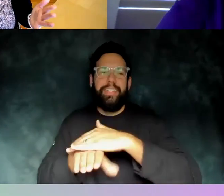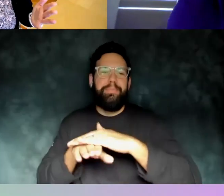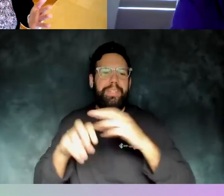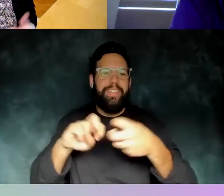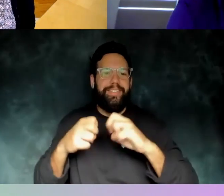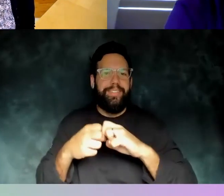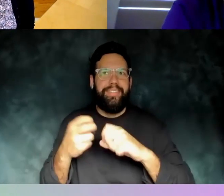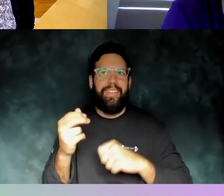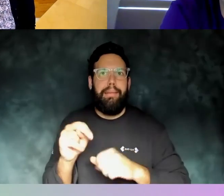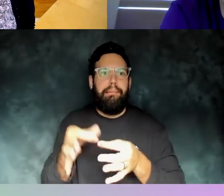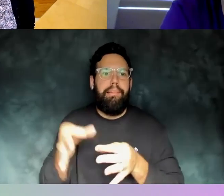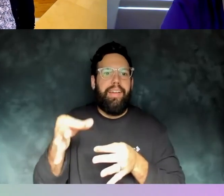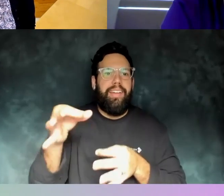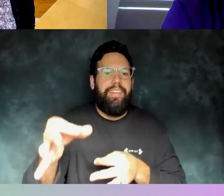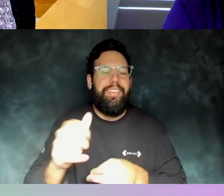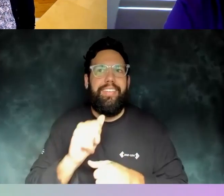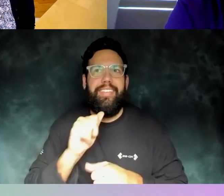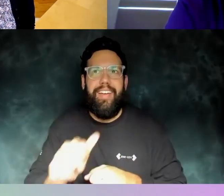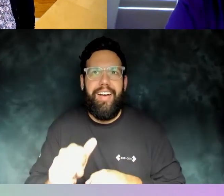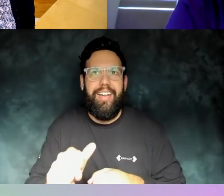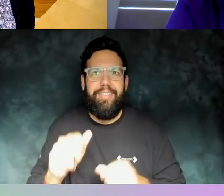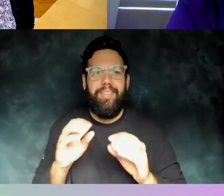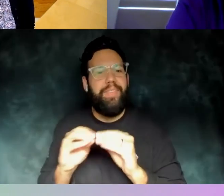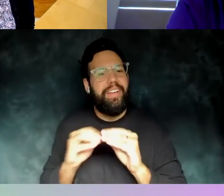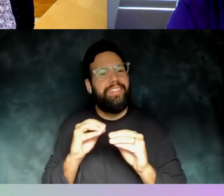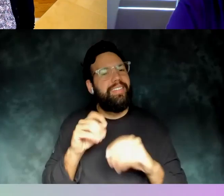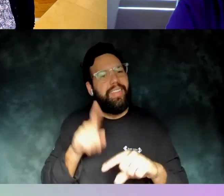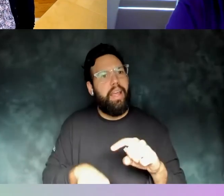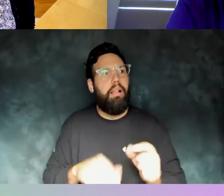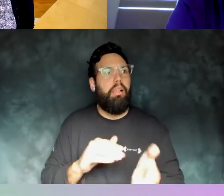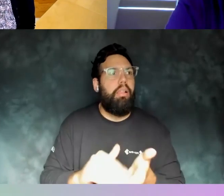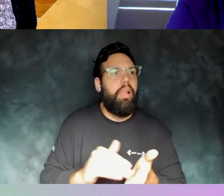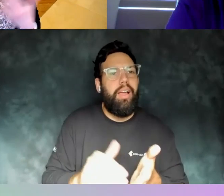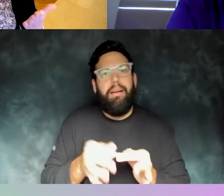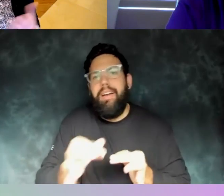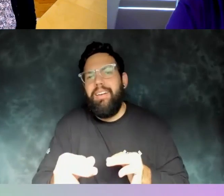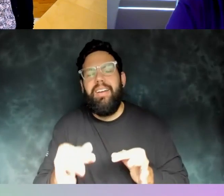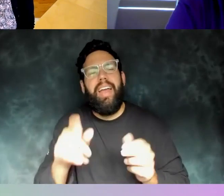second question I want to ask builds on that. If you're in a situation where there's huge